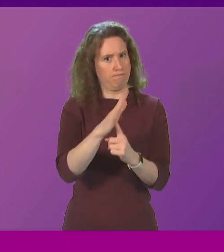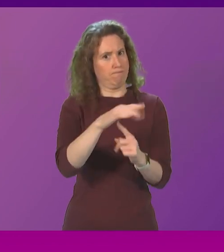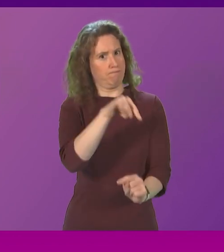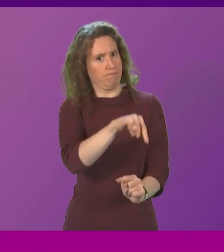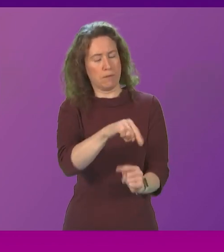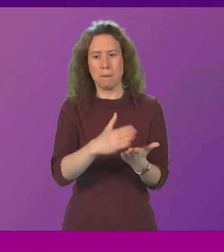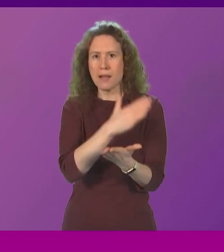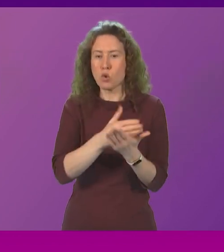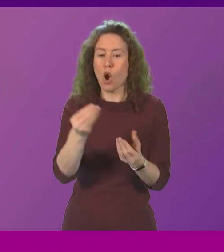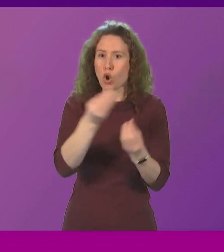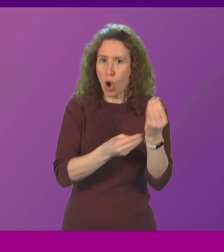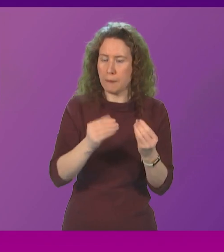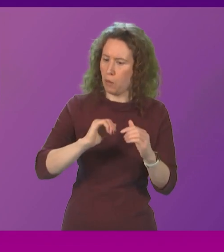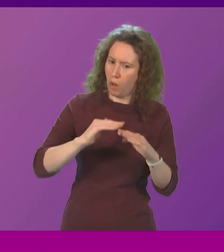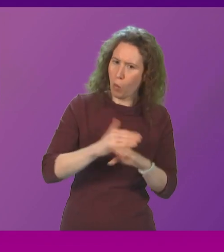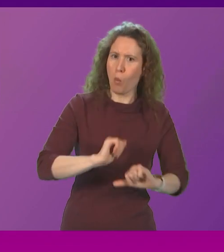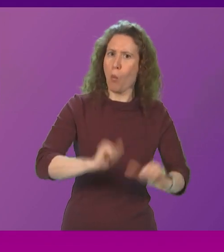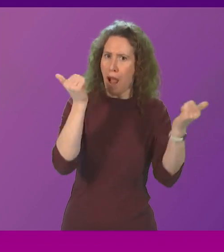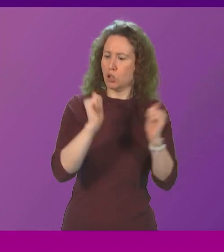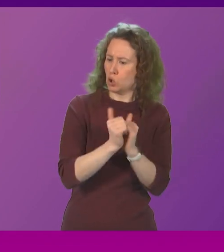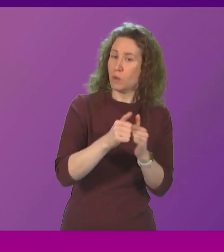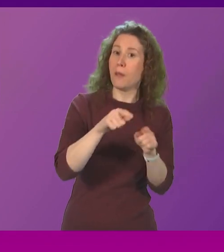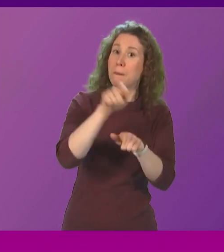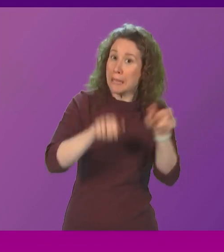that the economy works for the people, not the other way round.